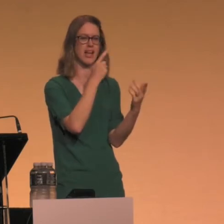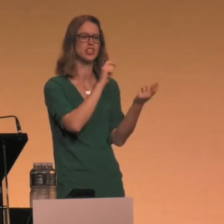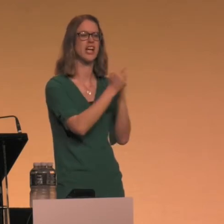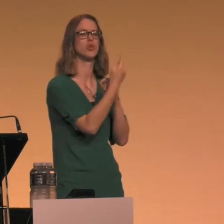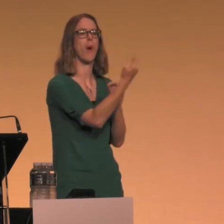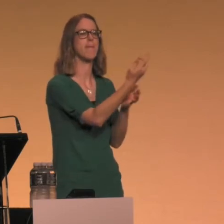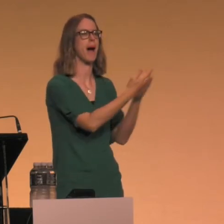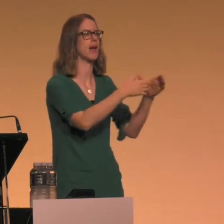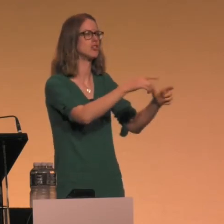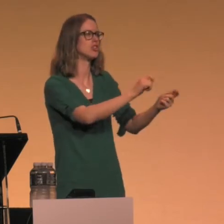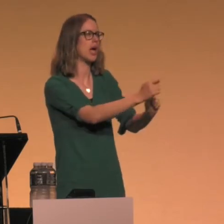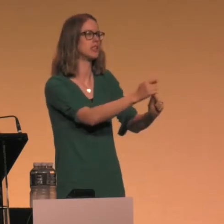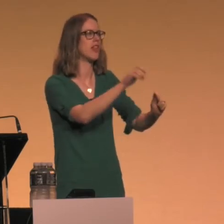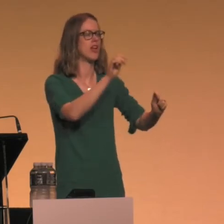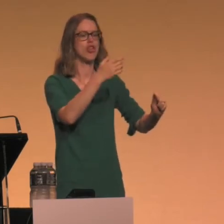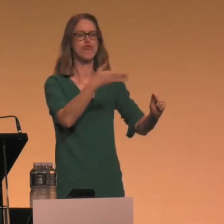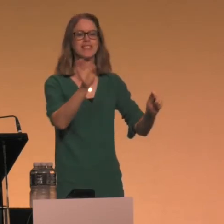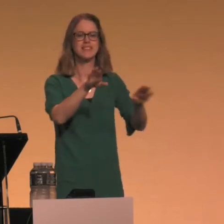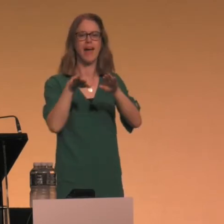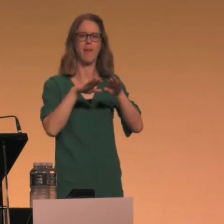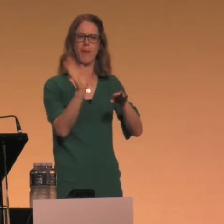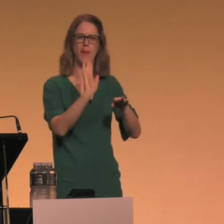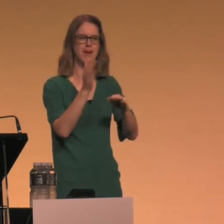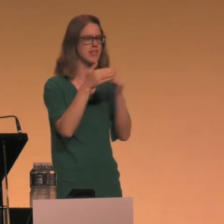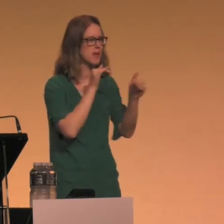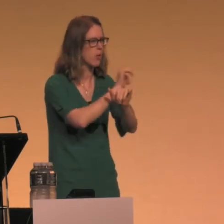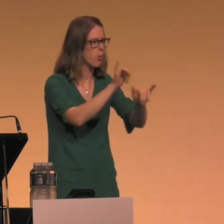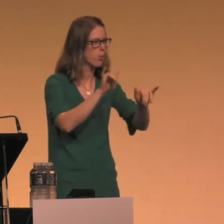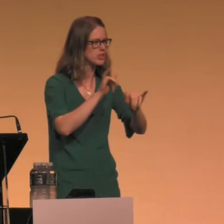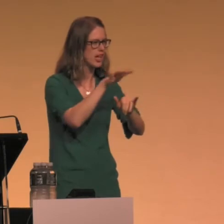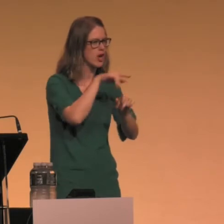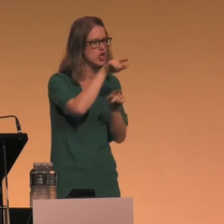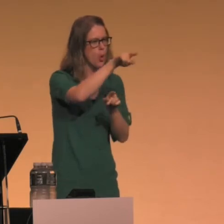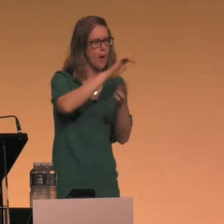And it doesn't matter which part you are passionate about.